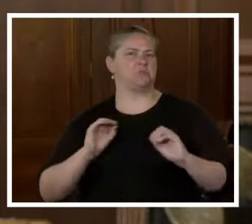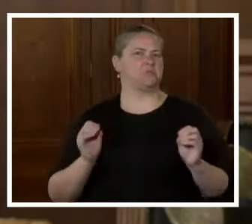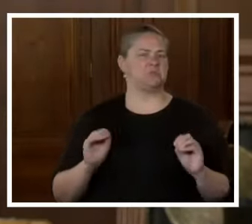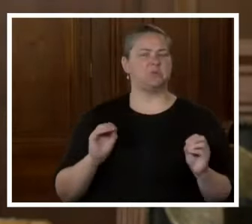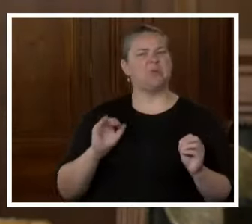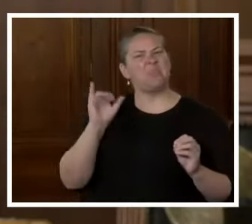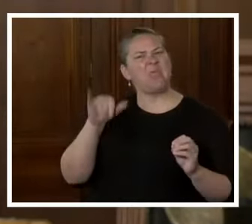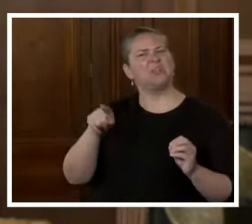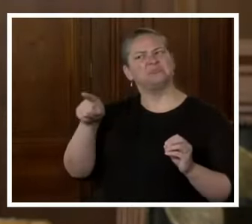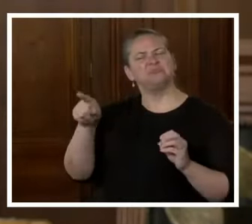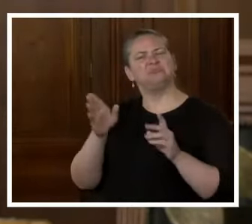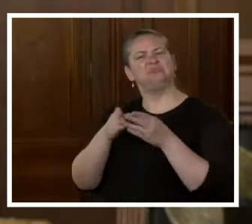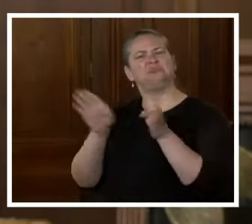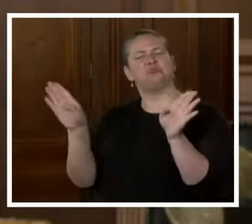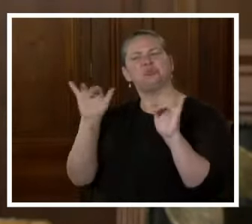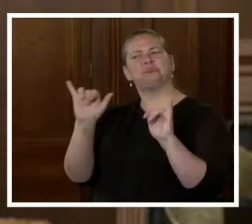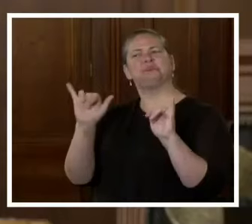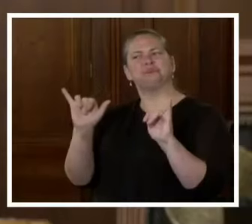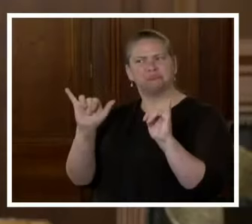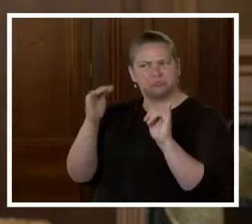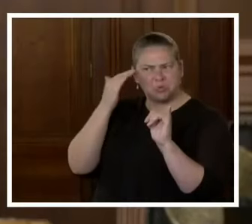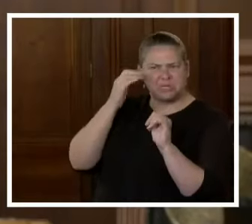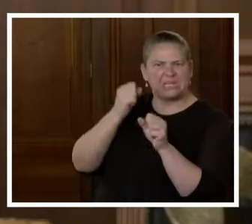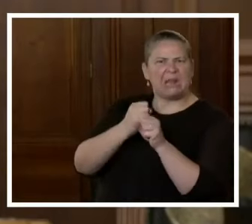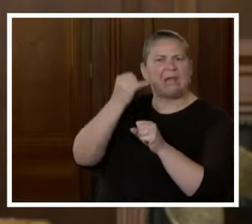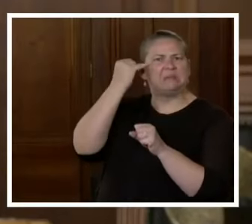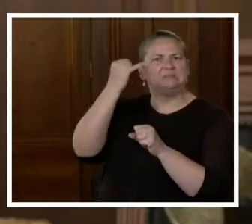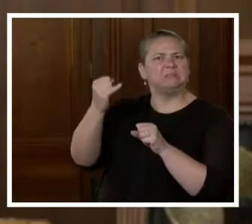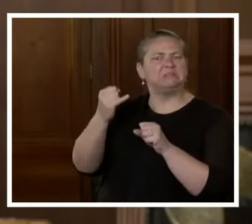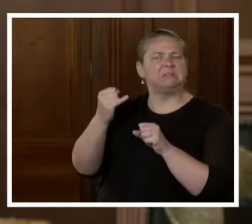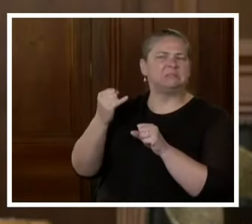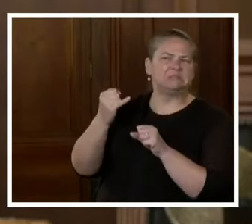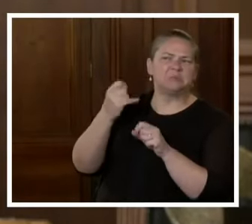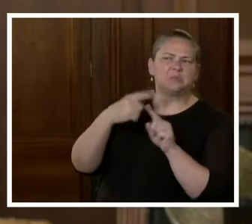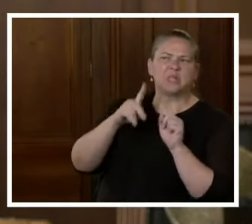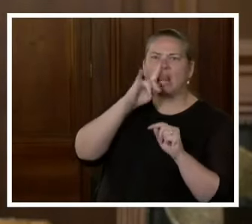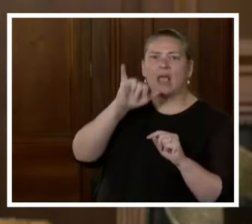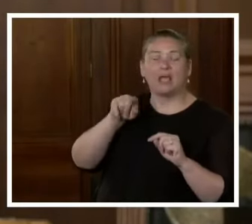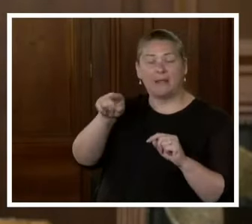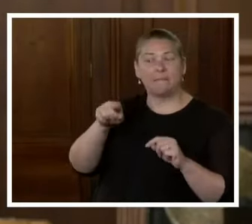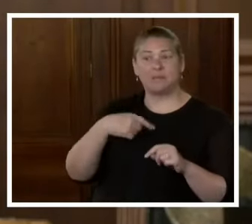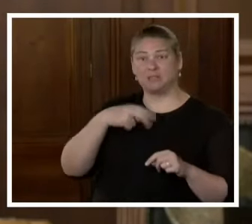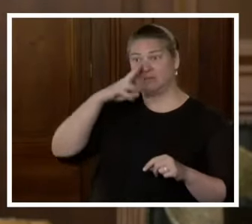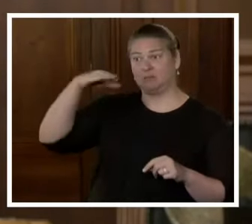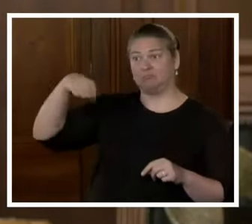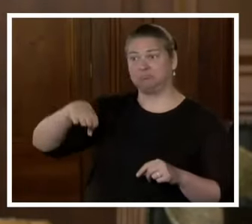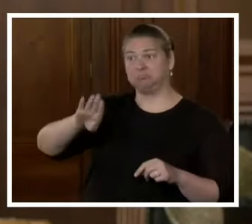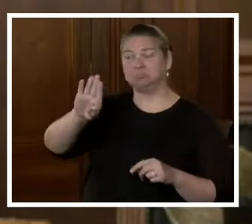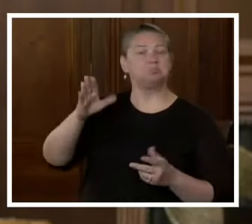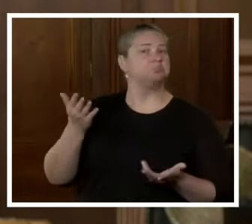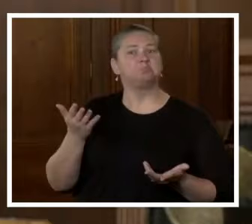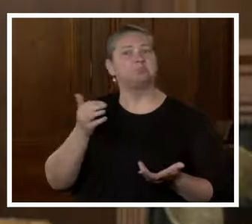LAST TWO TO THREE WEEKS. WHEN WE STARTED THIS WE WERE TESTING VERY FEW PEOPLE AND TESTING HIGHEST RISK PEOPLE, AND